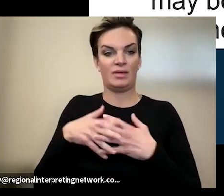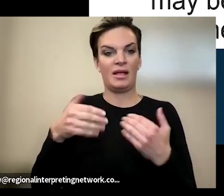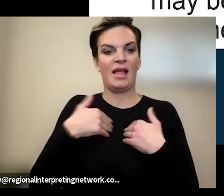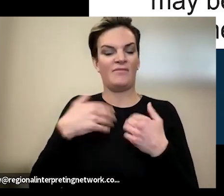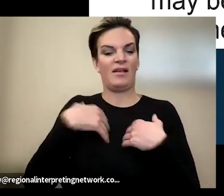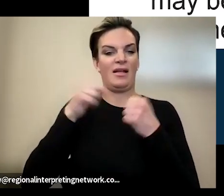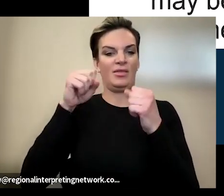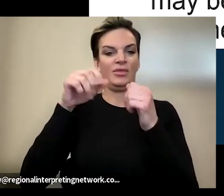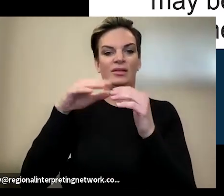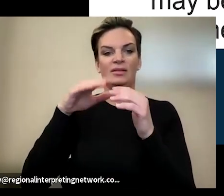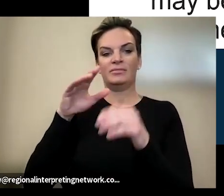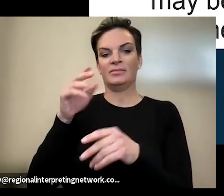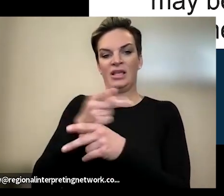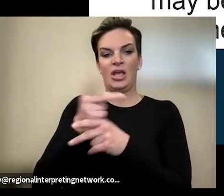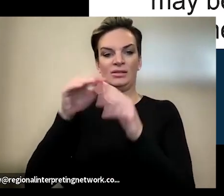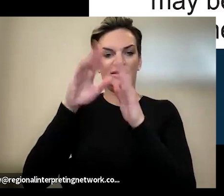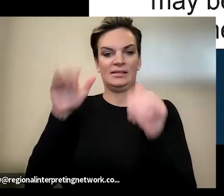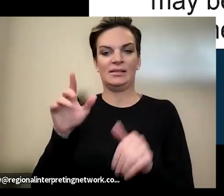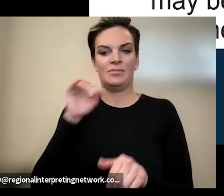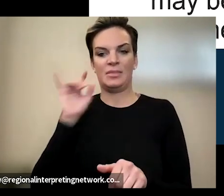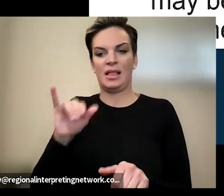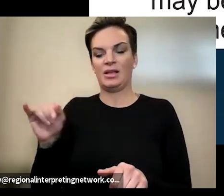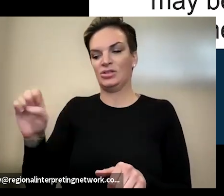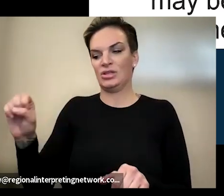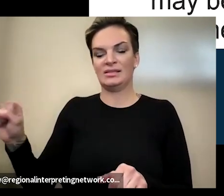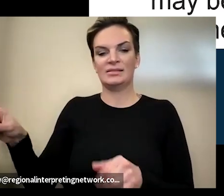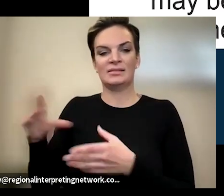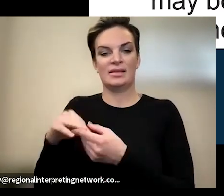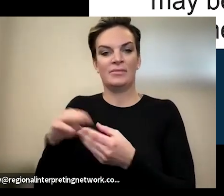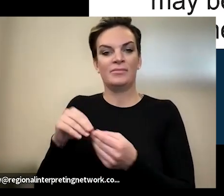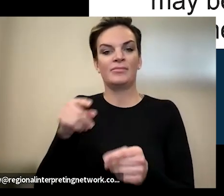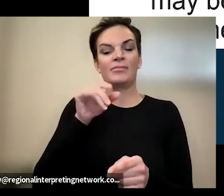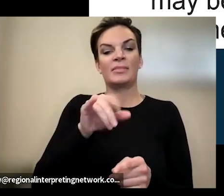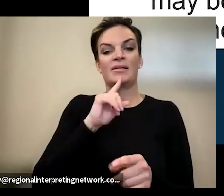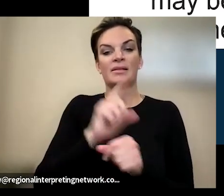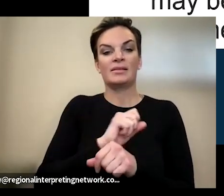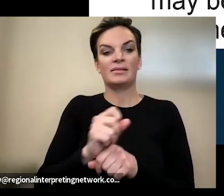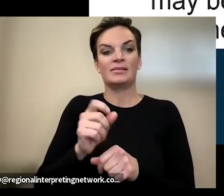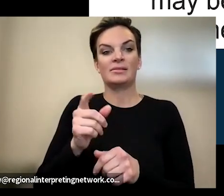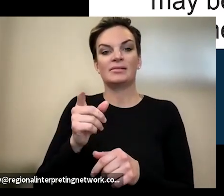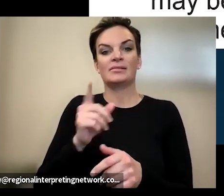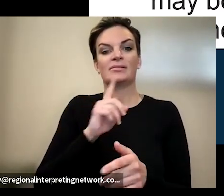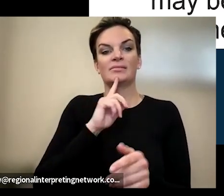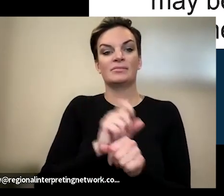what Jess was referring to - "a health care system that is increasingly fractured by specialization,